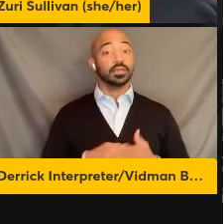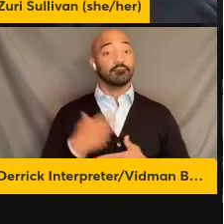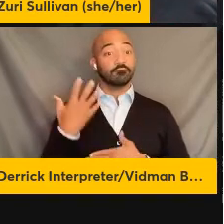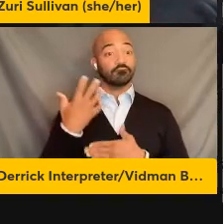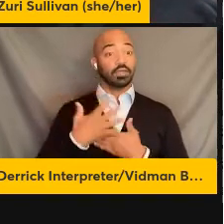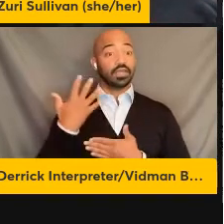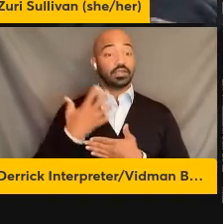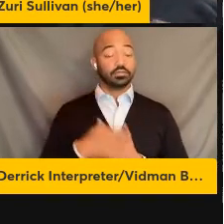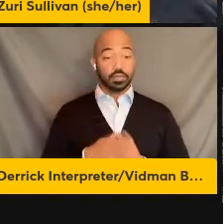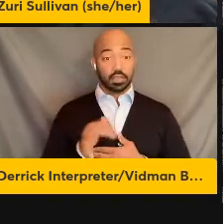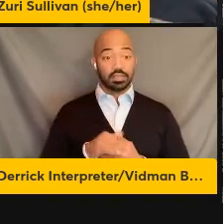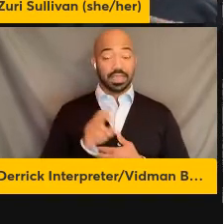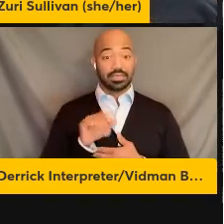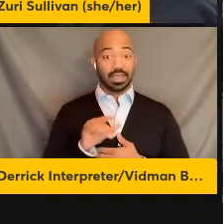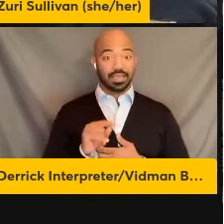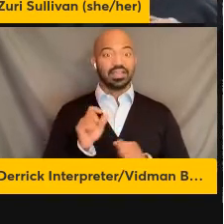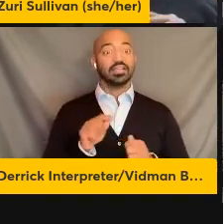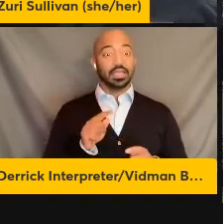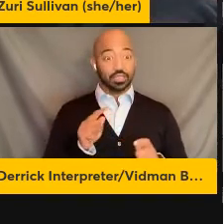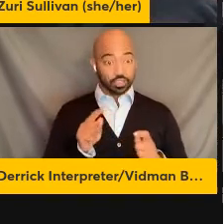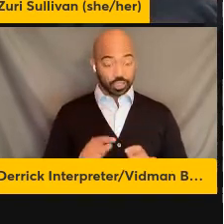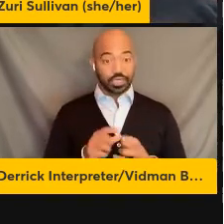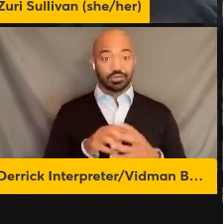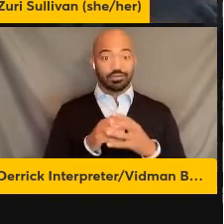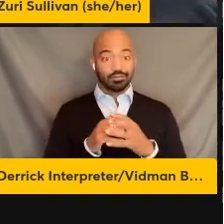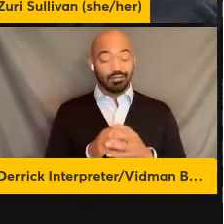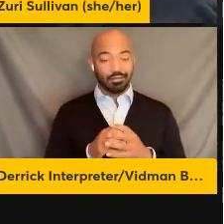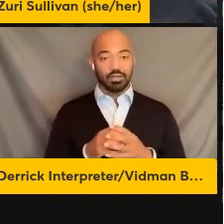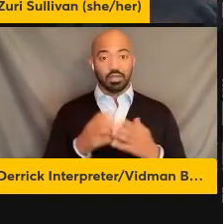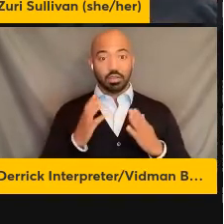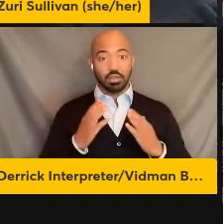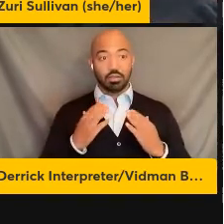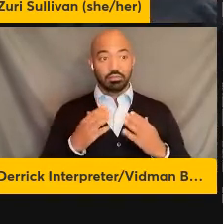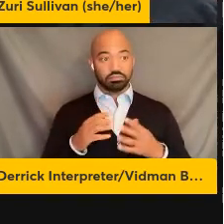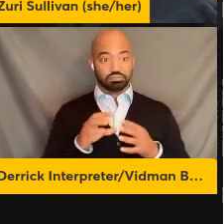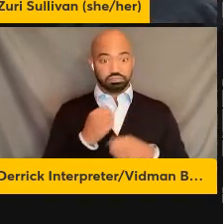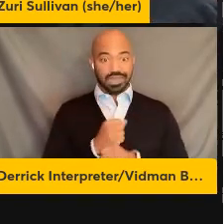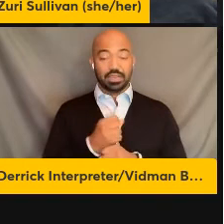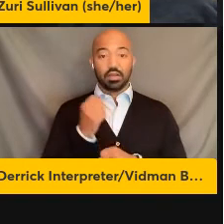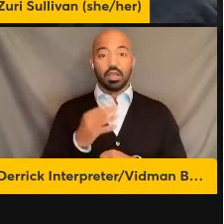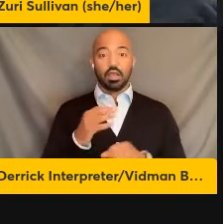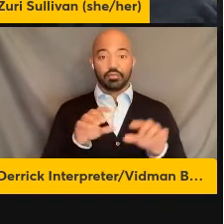diet can actually alter the cellular composition of the intestinal epithelium, which then gives rise to the